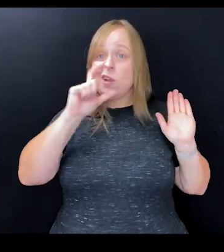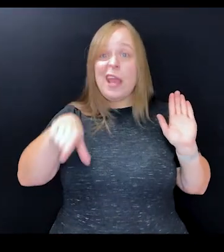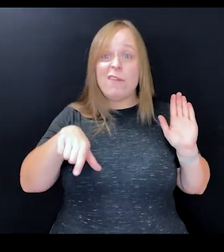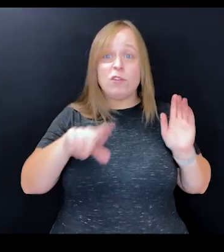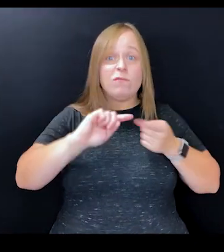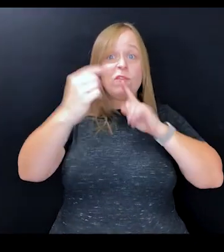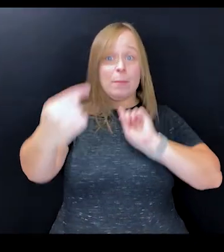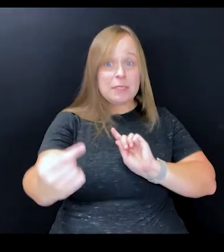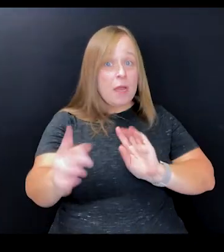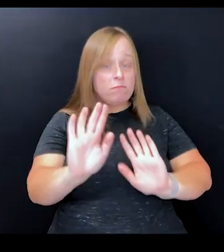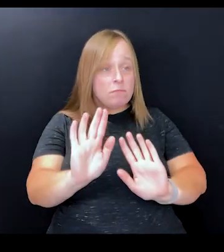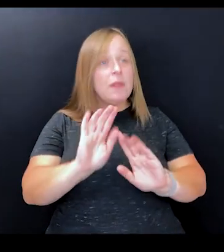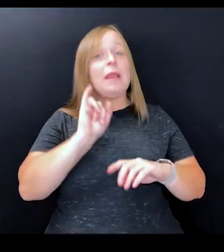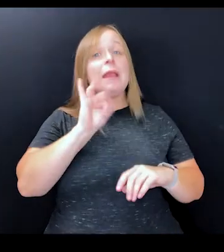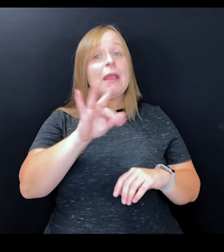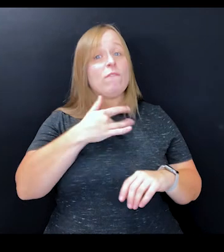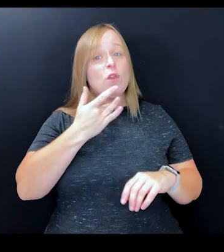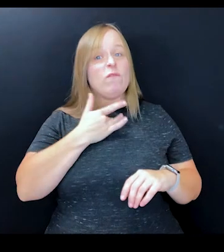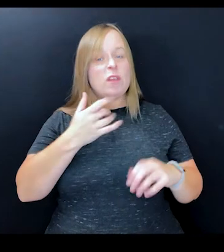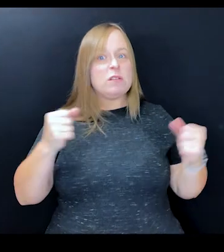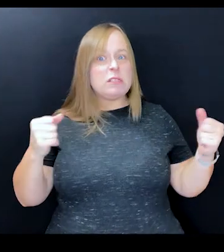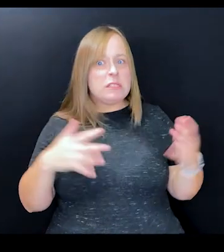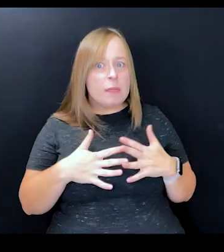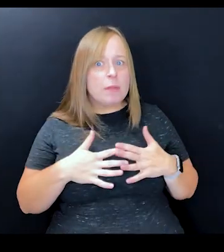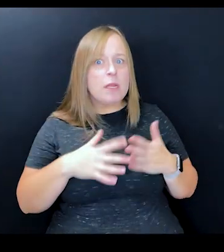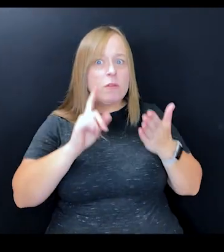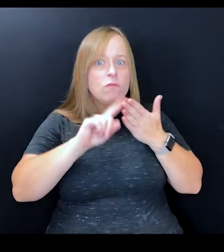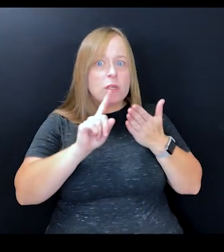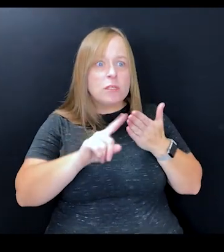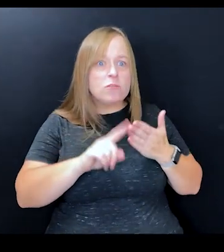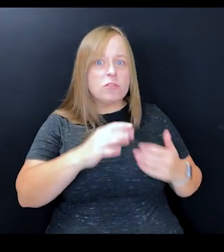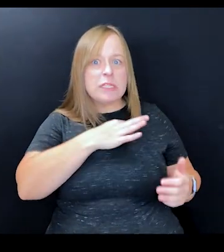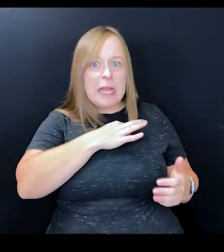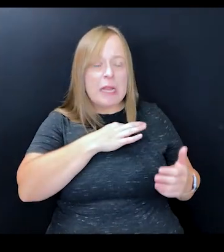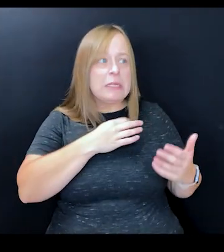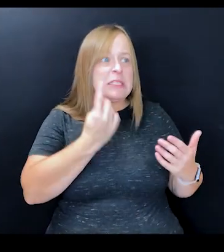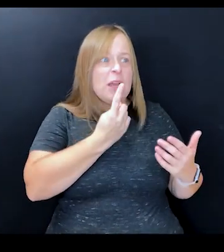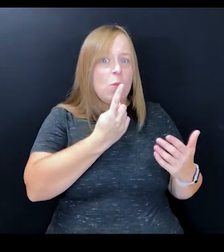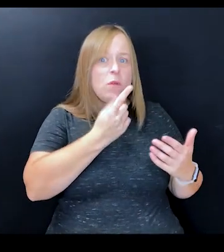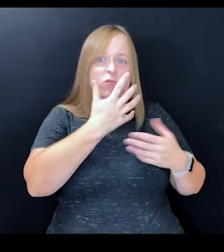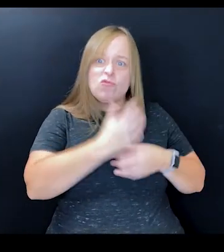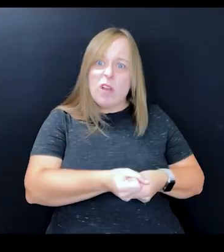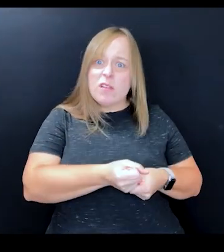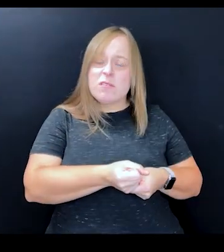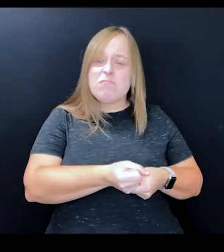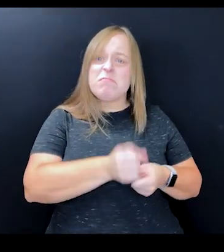The flip side of that is if you feel intimidated researching candidates and there's someone that you trust,